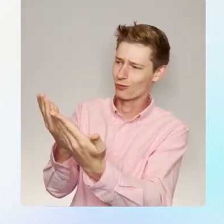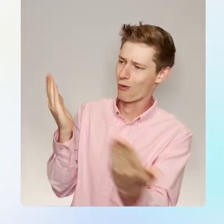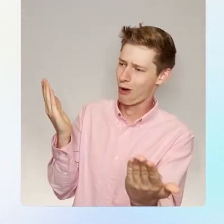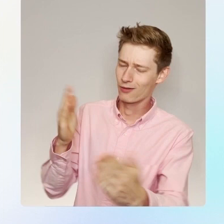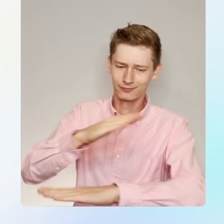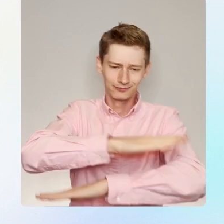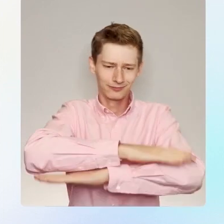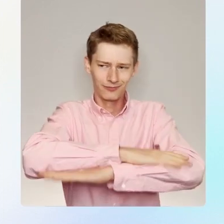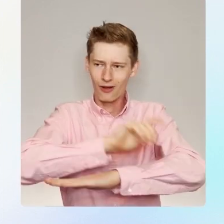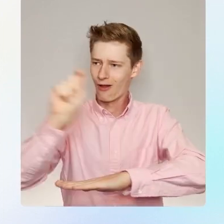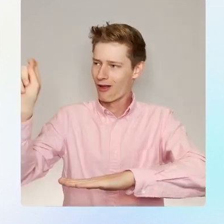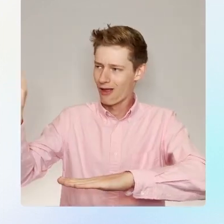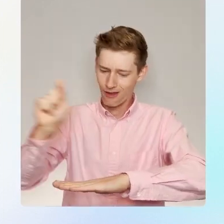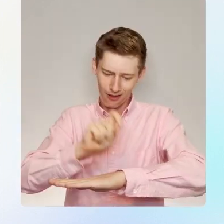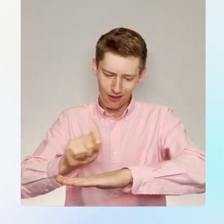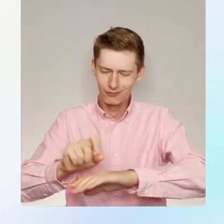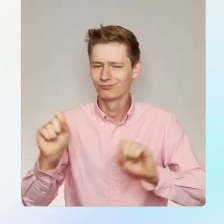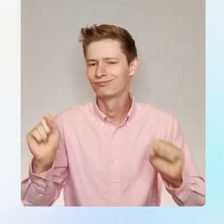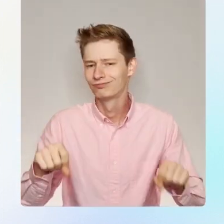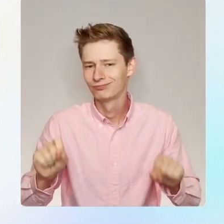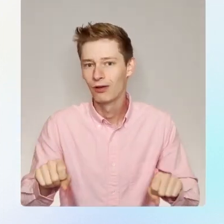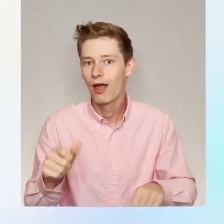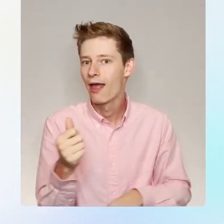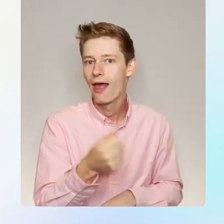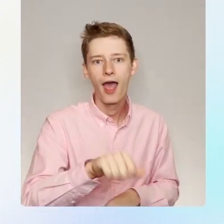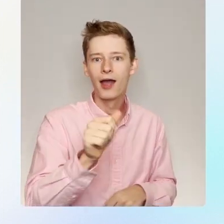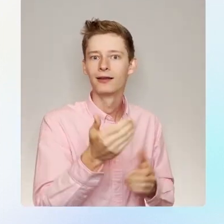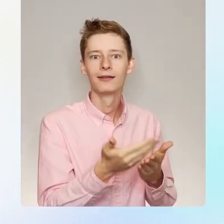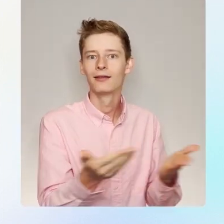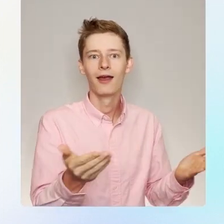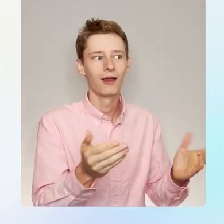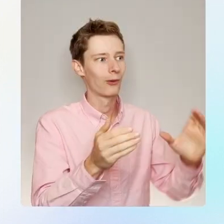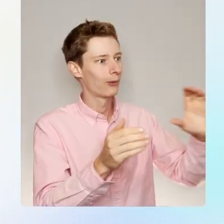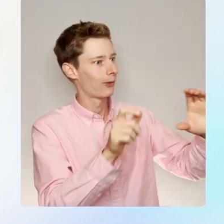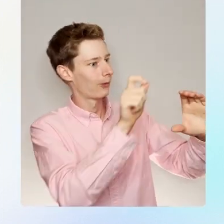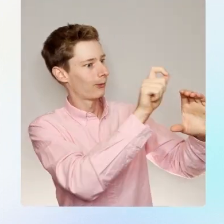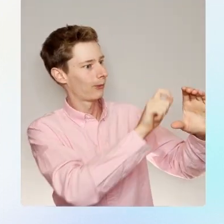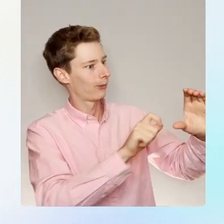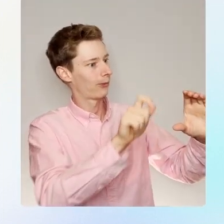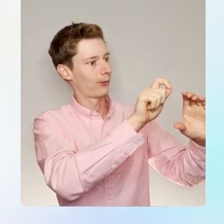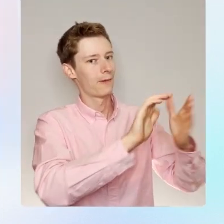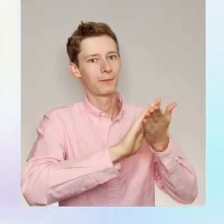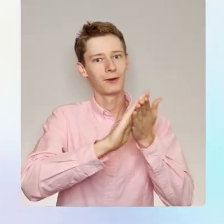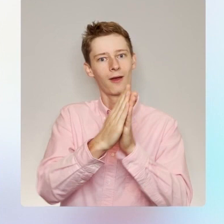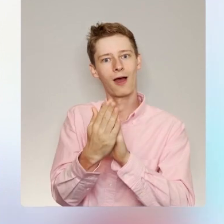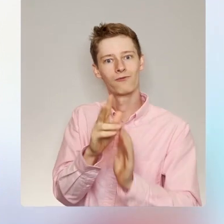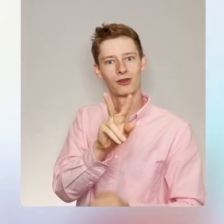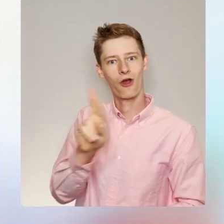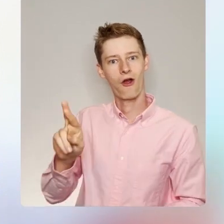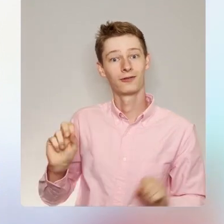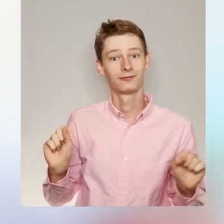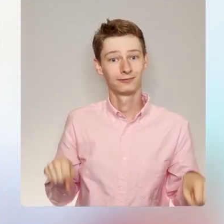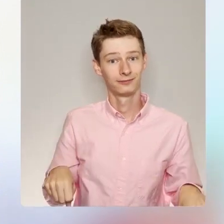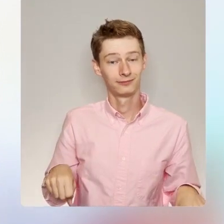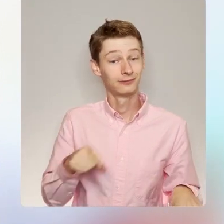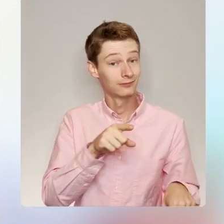but this can also apply to any object allowing you interactions like tracing objects into VR. For developers, the support